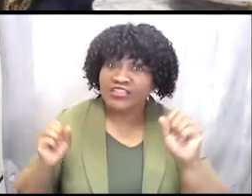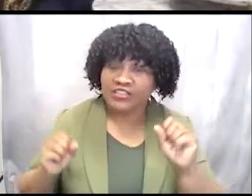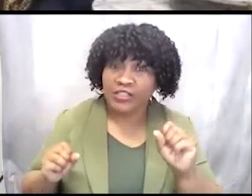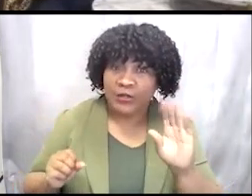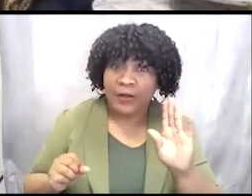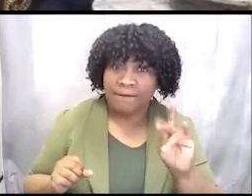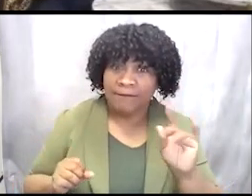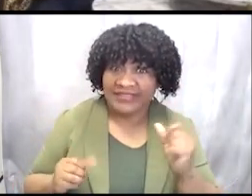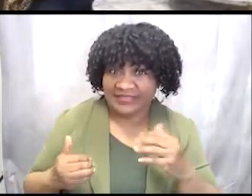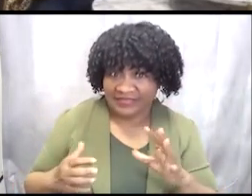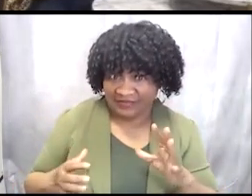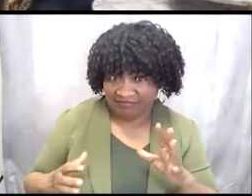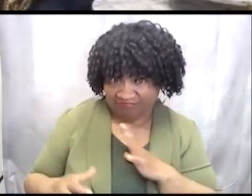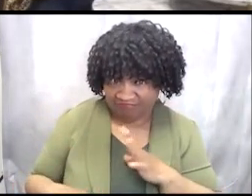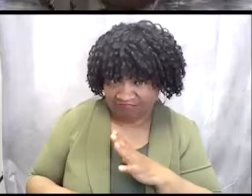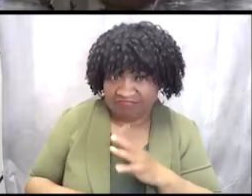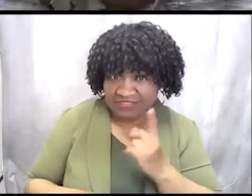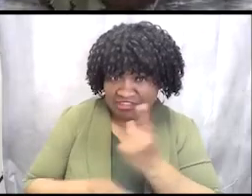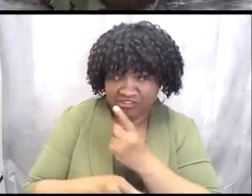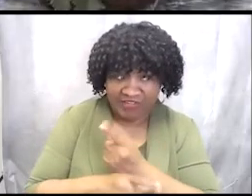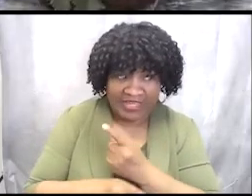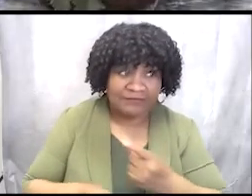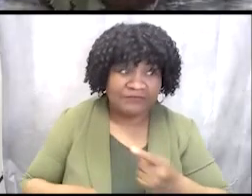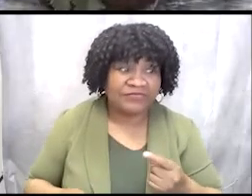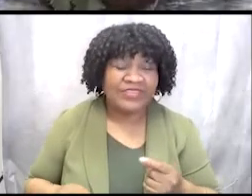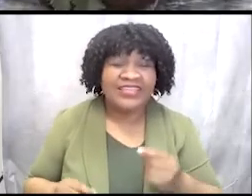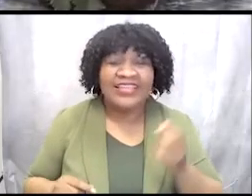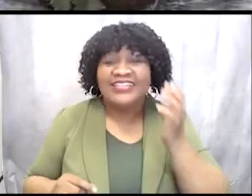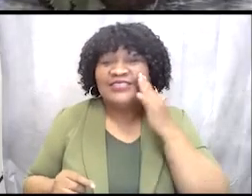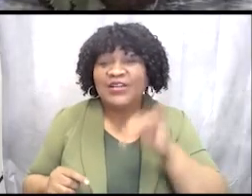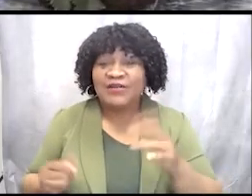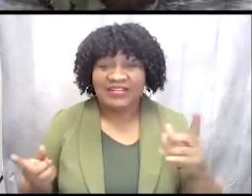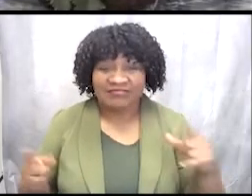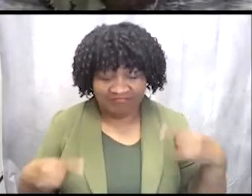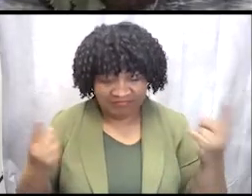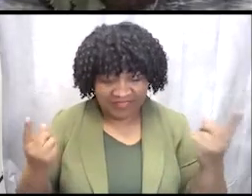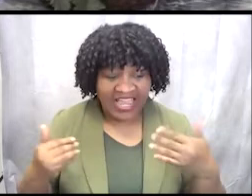And allow me to say this, I've had the chance to work with